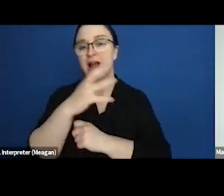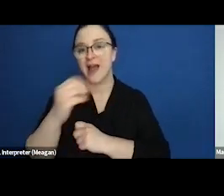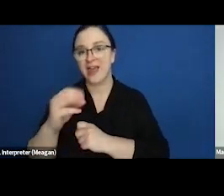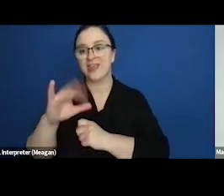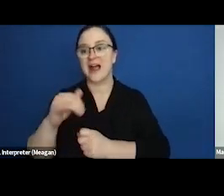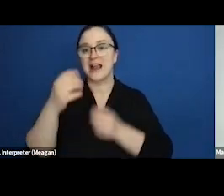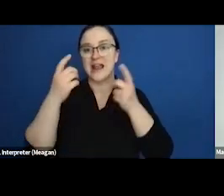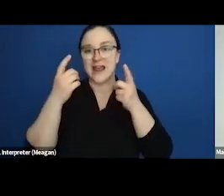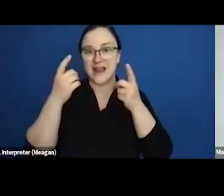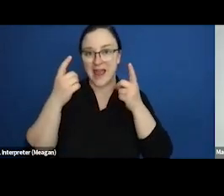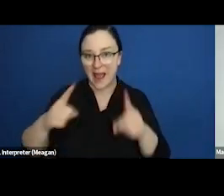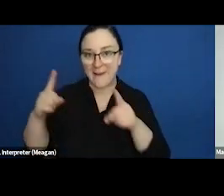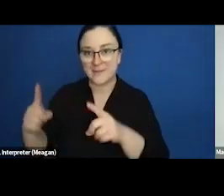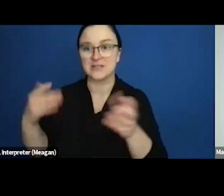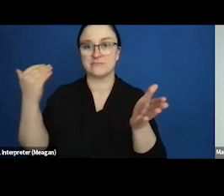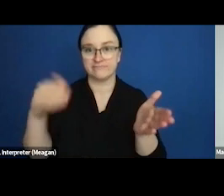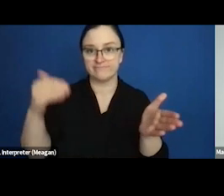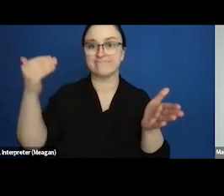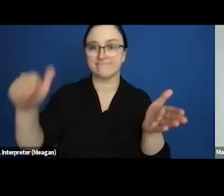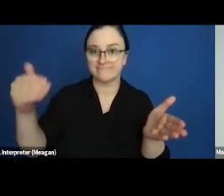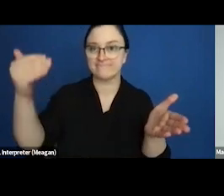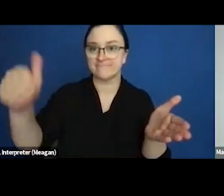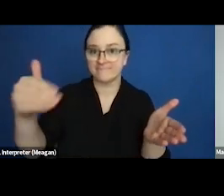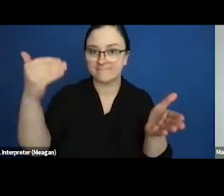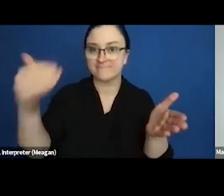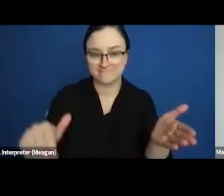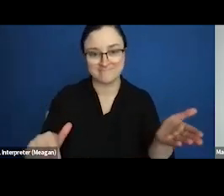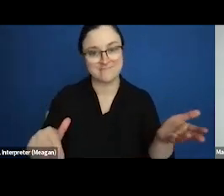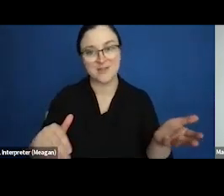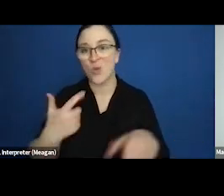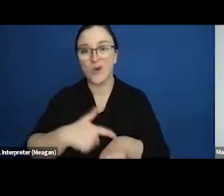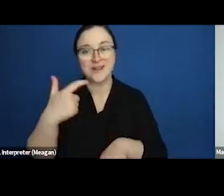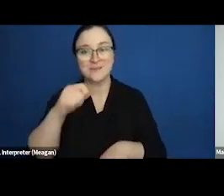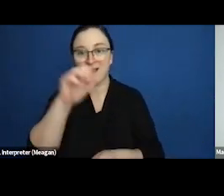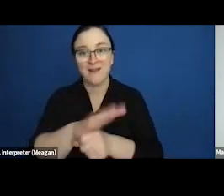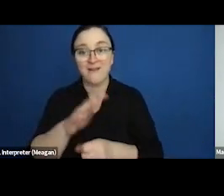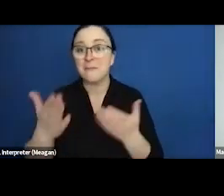to really do these assessment more than once, maybe twice a year.